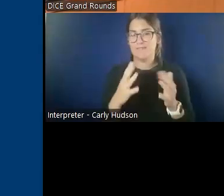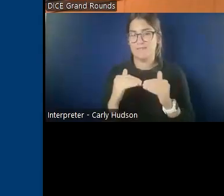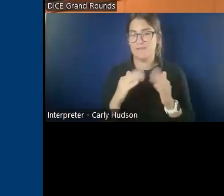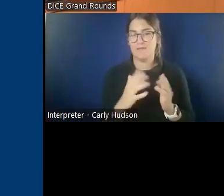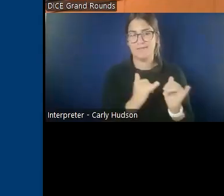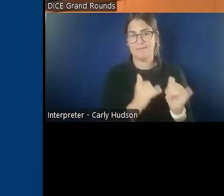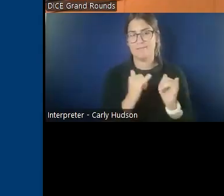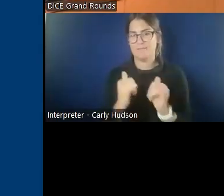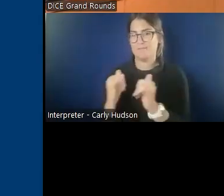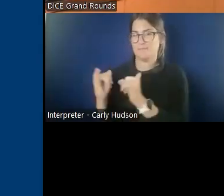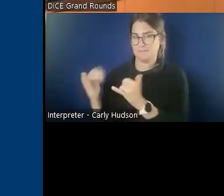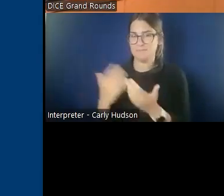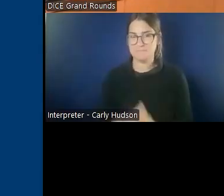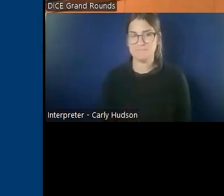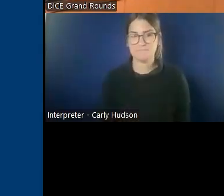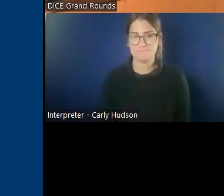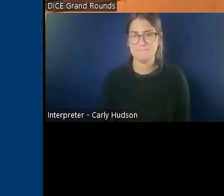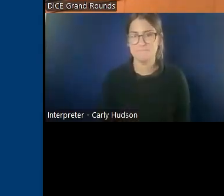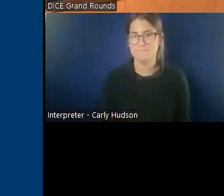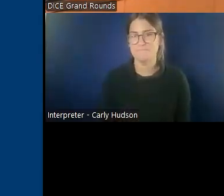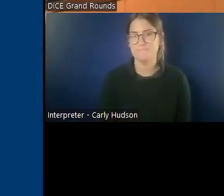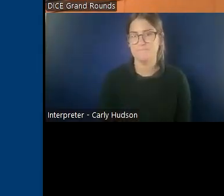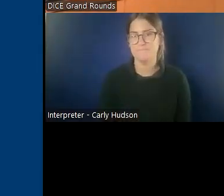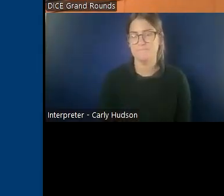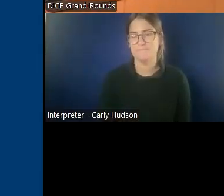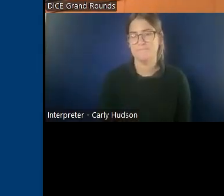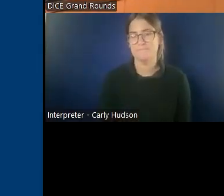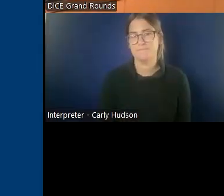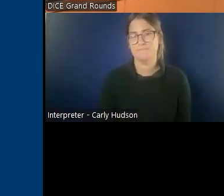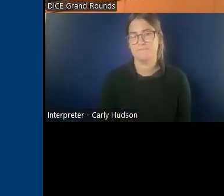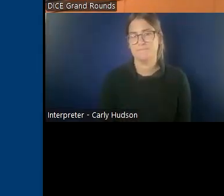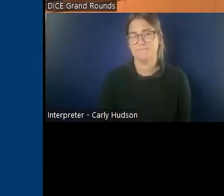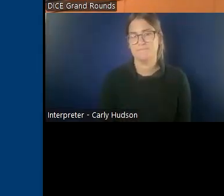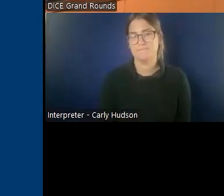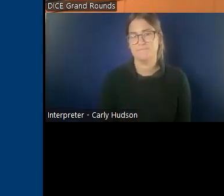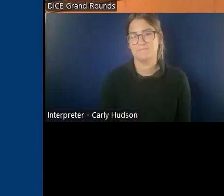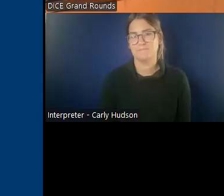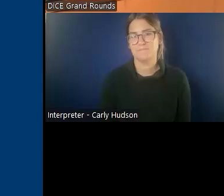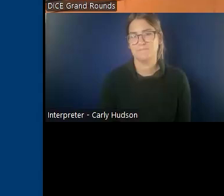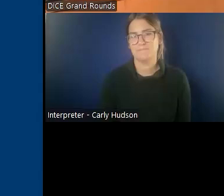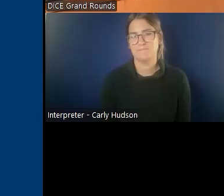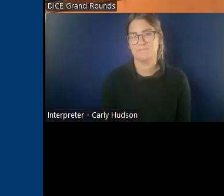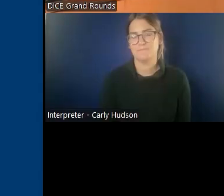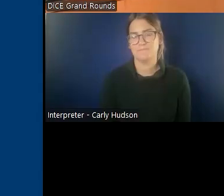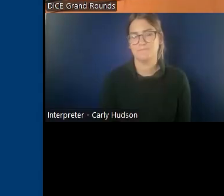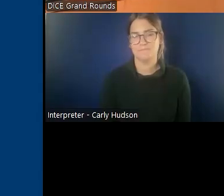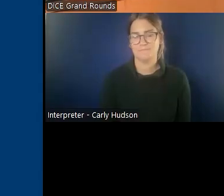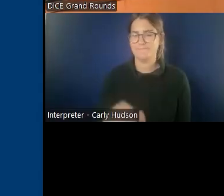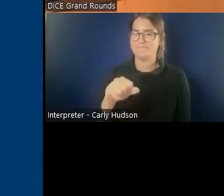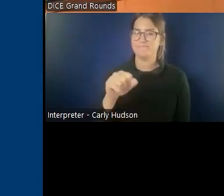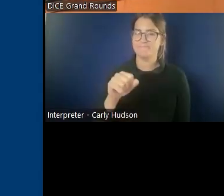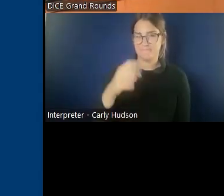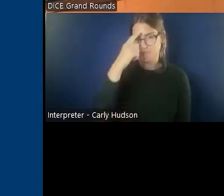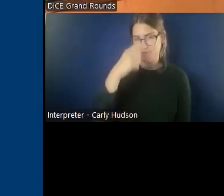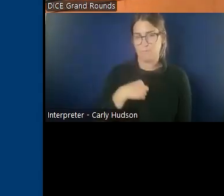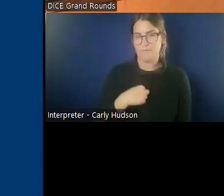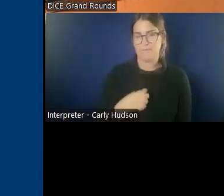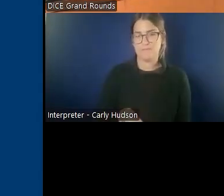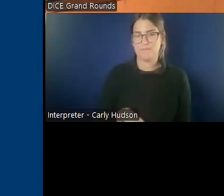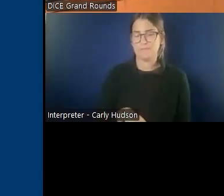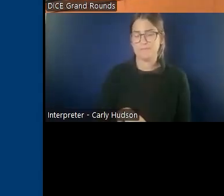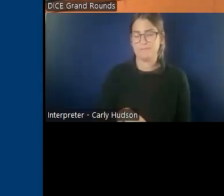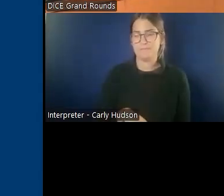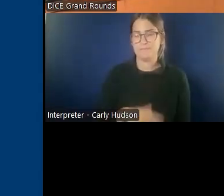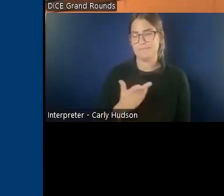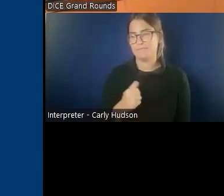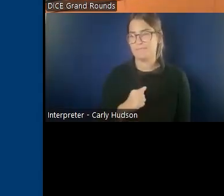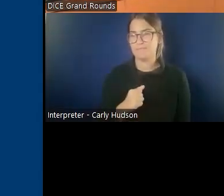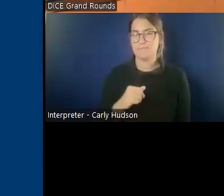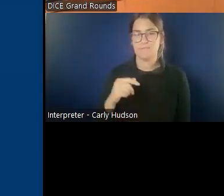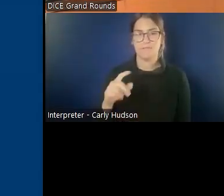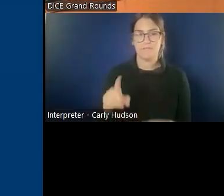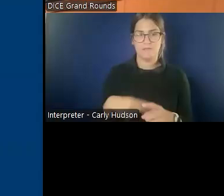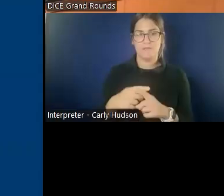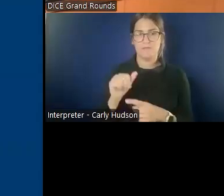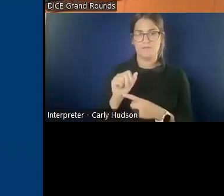here yeah I think for me um well I think when Annabelle suggested the group um I